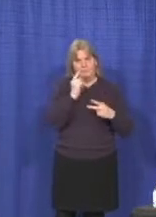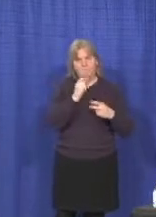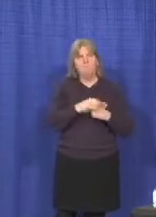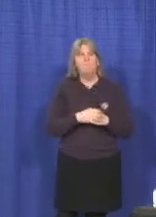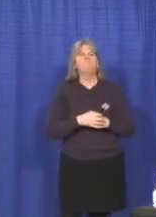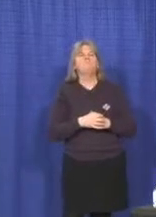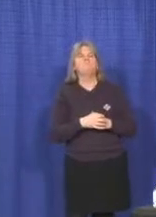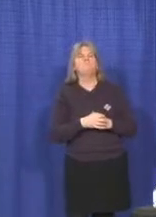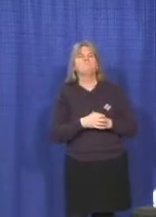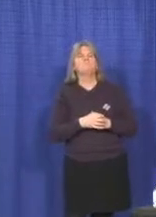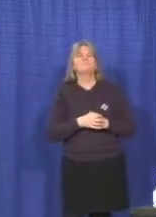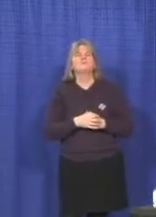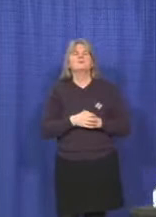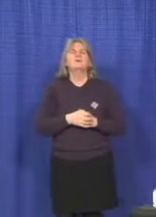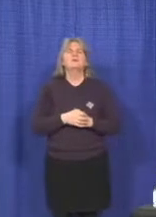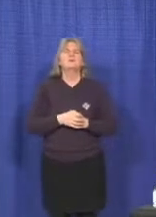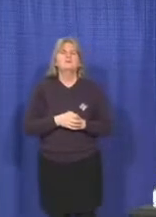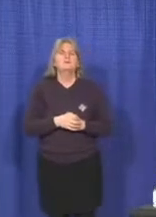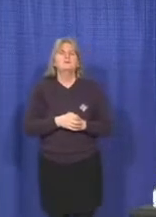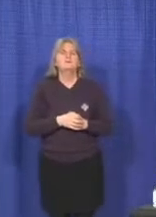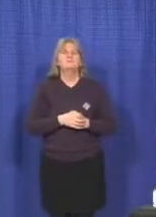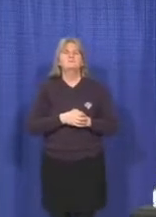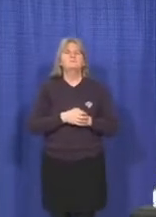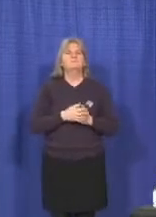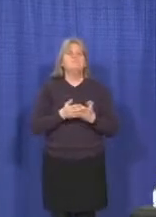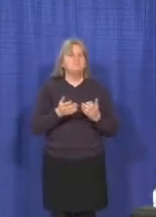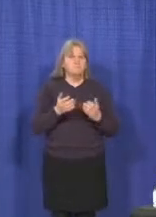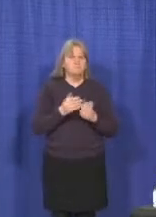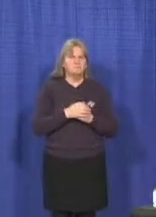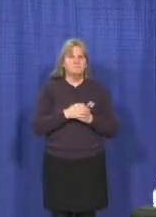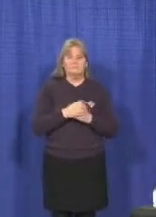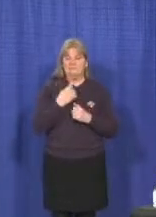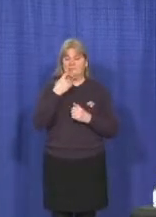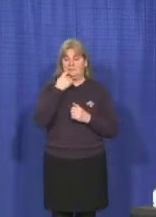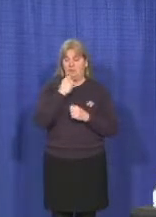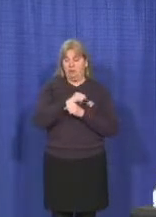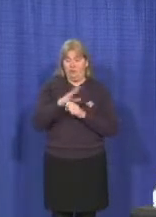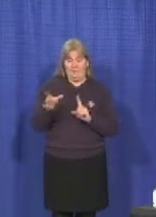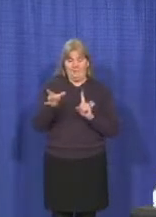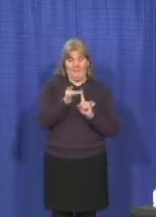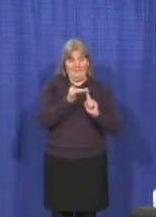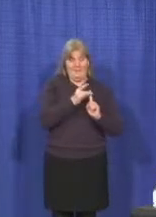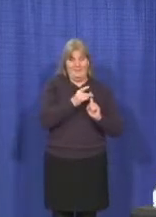Of this variant in Yukon. All of our recent cases whether